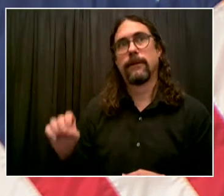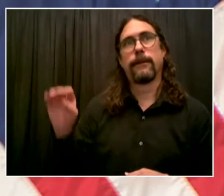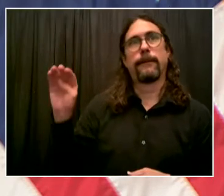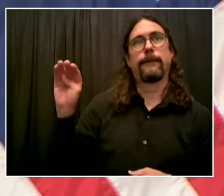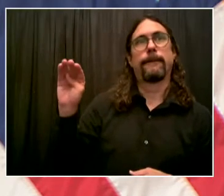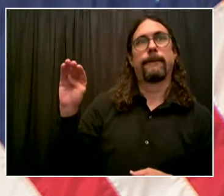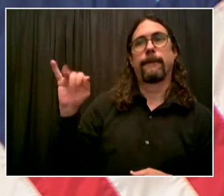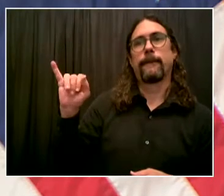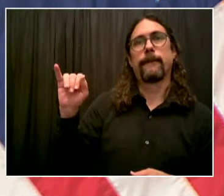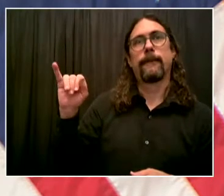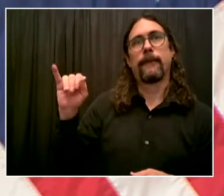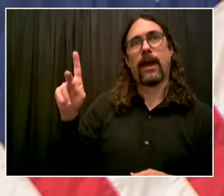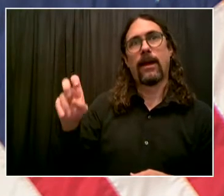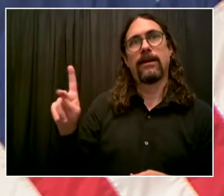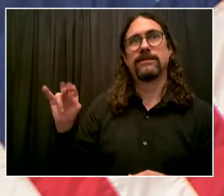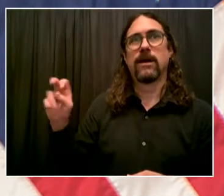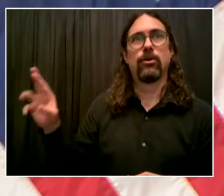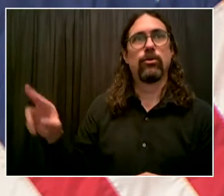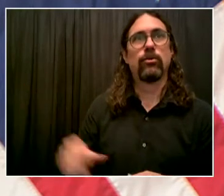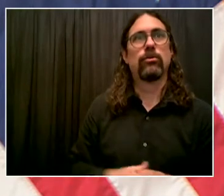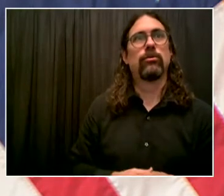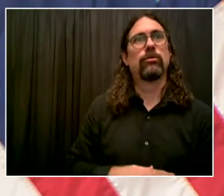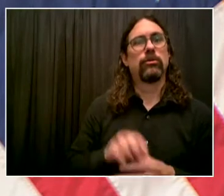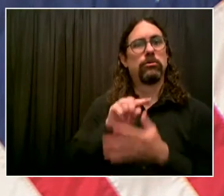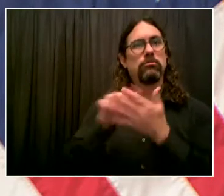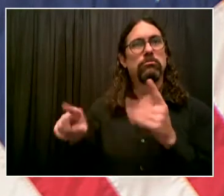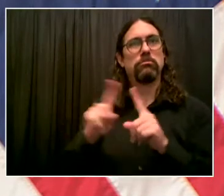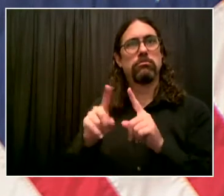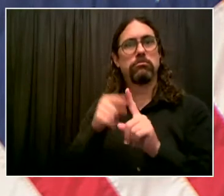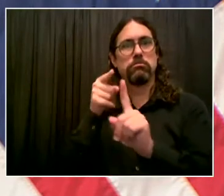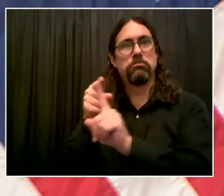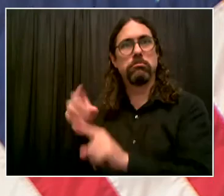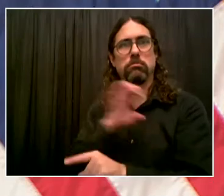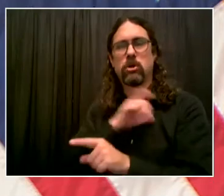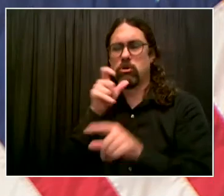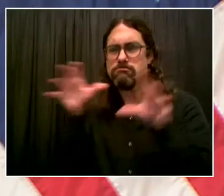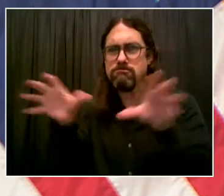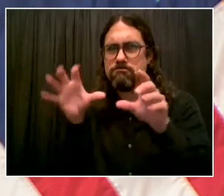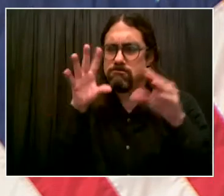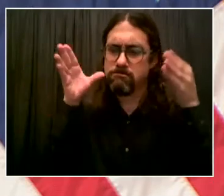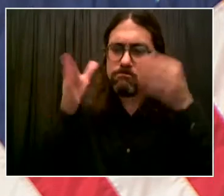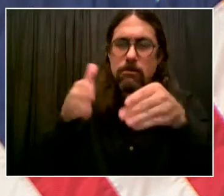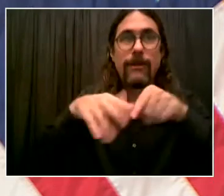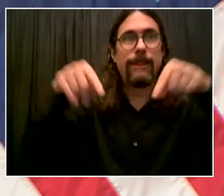OFFICER FOR BROOKLYN SOUTH. THEY HAVE DONE A